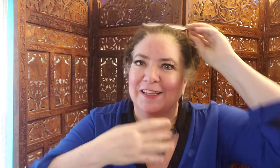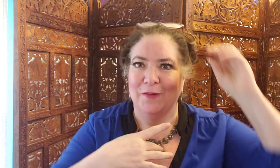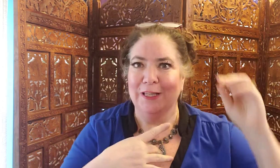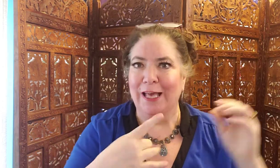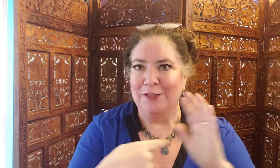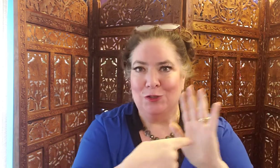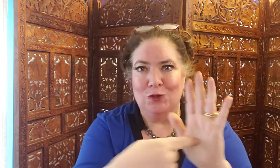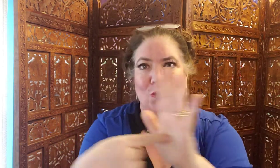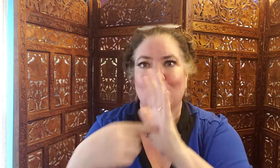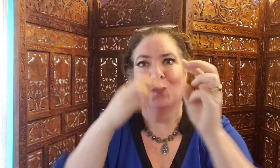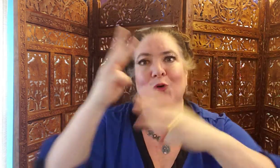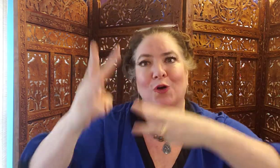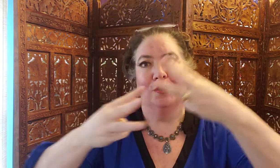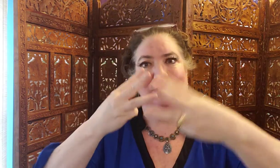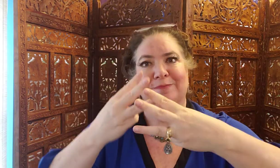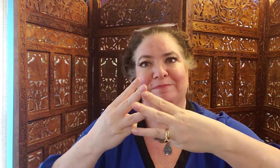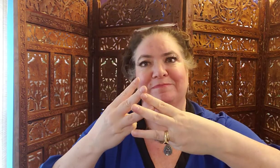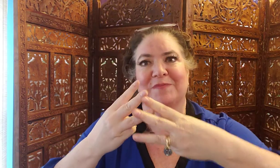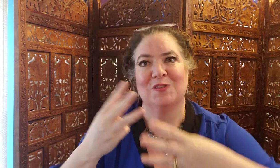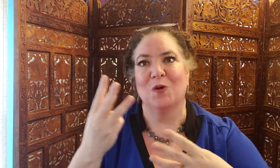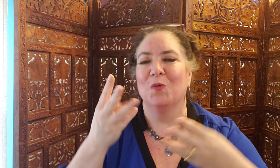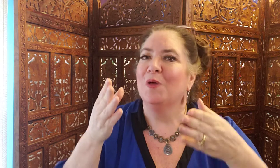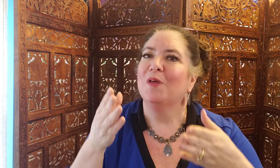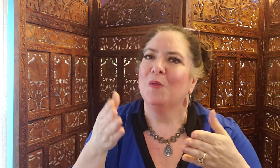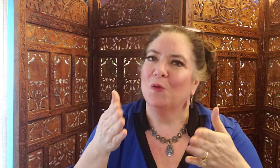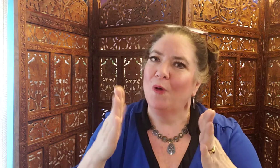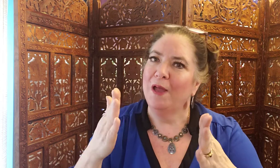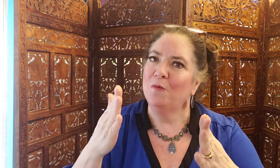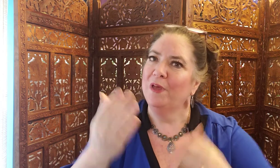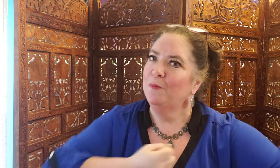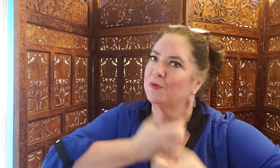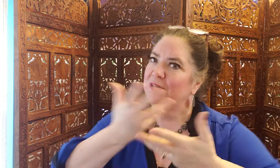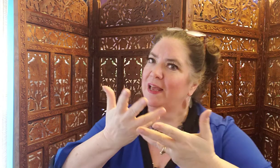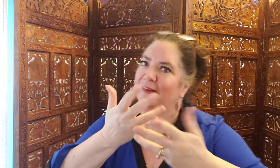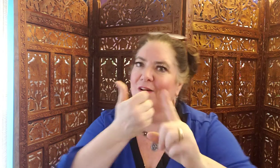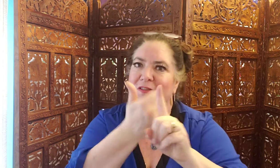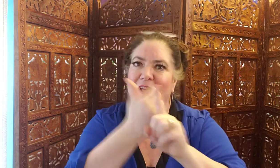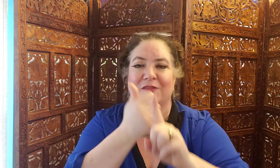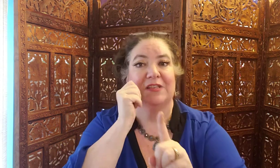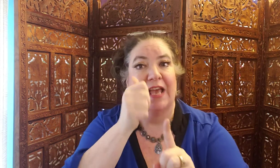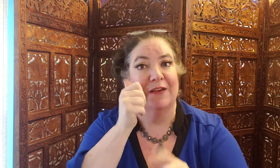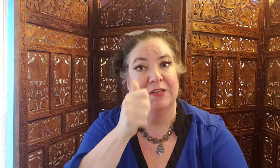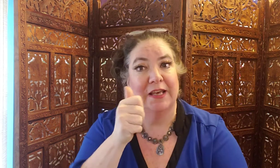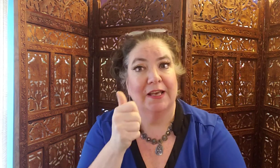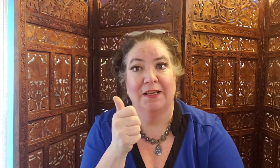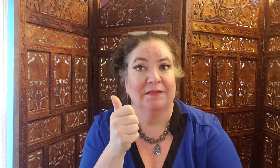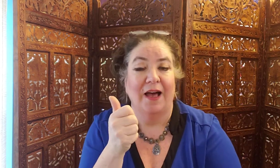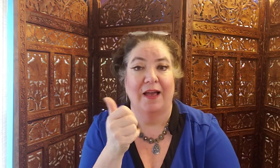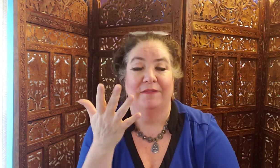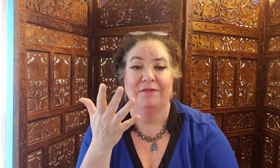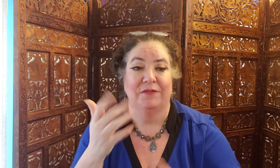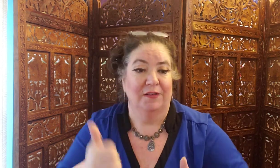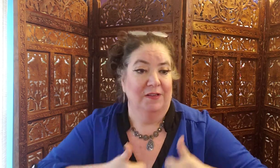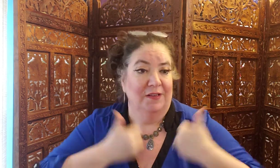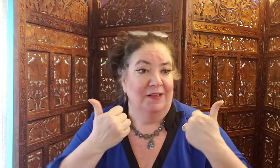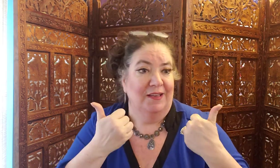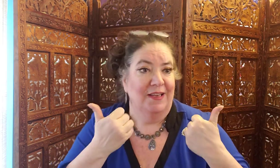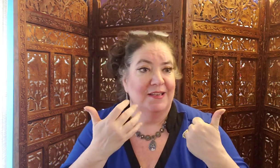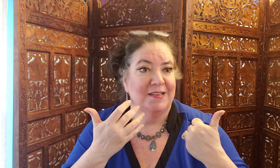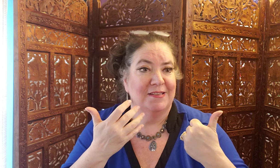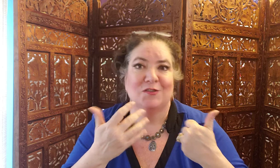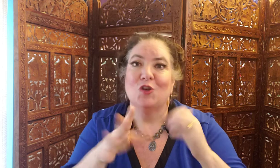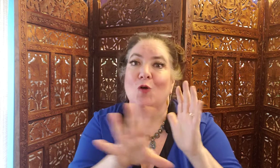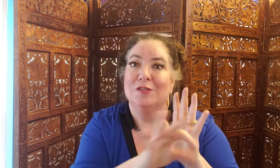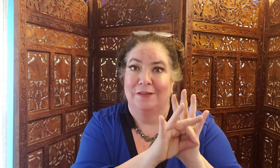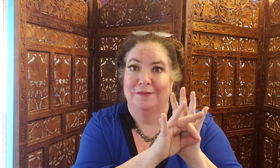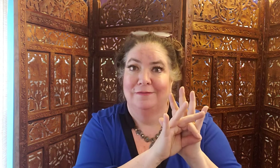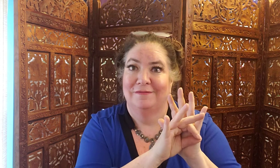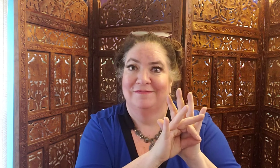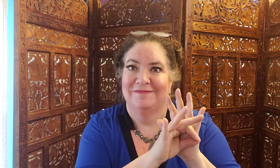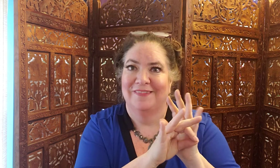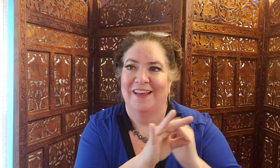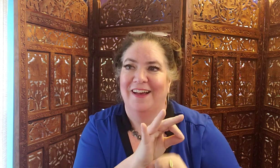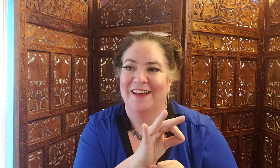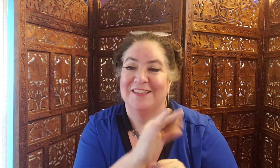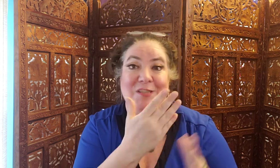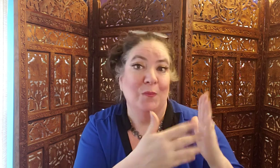that we like to show the world. The way we present ourselves in everyday life is chosen, some